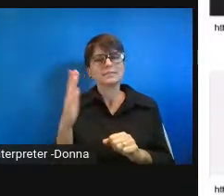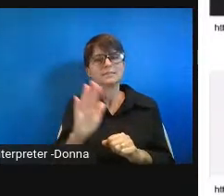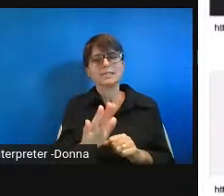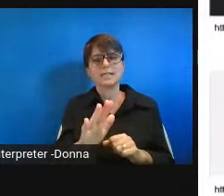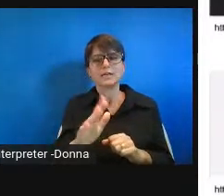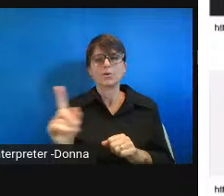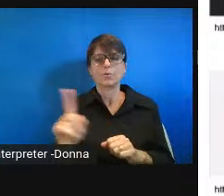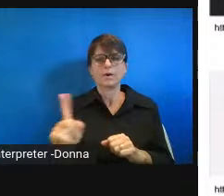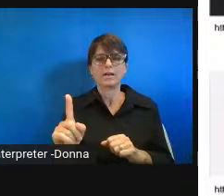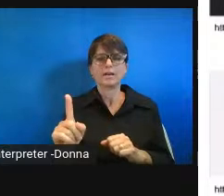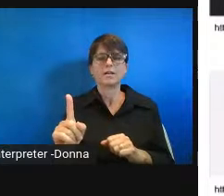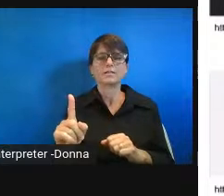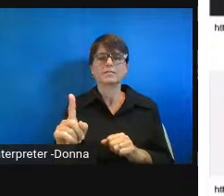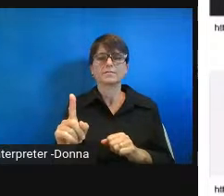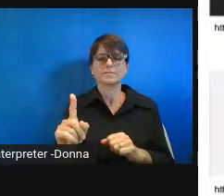in a folder next to the Privacy Policy.